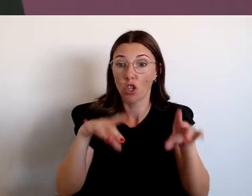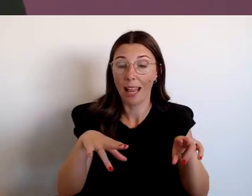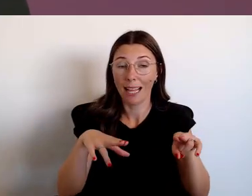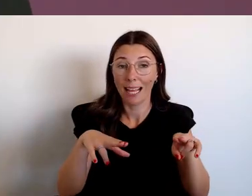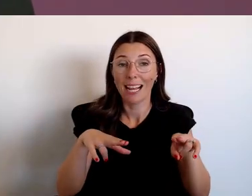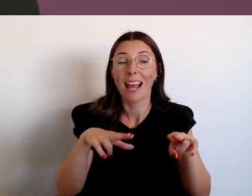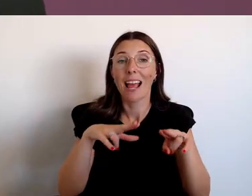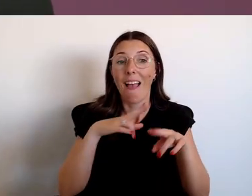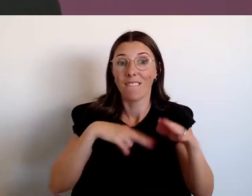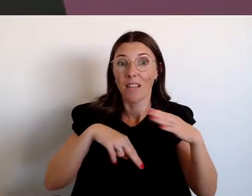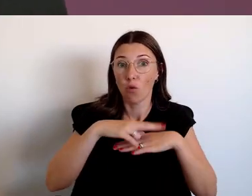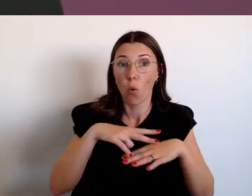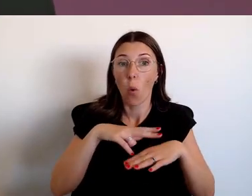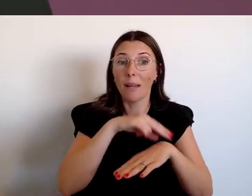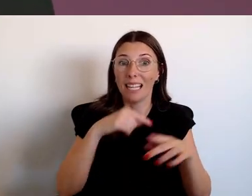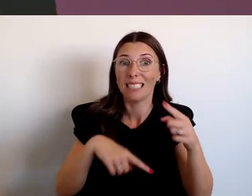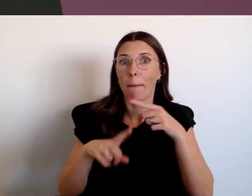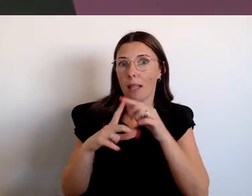So please join me in welcoming Sean.